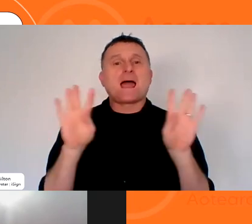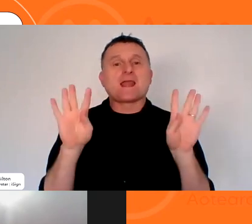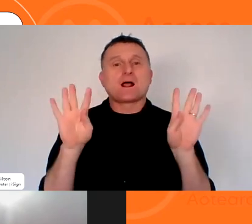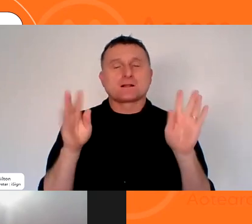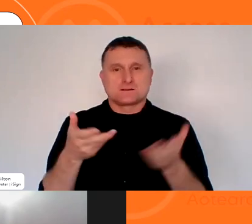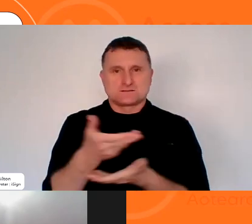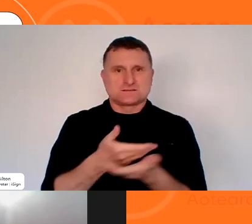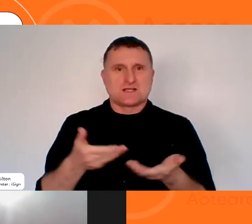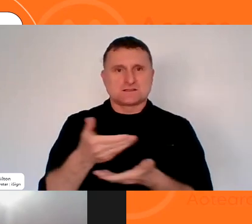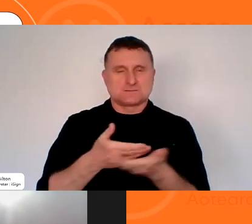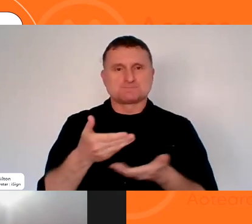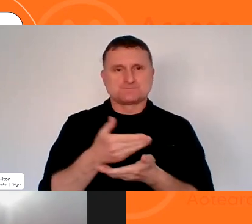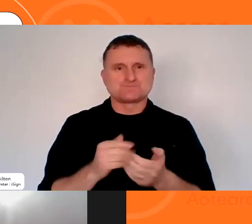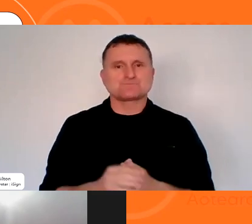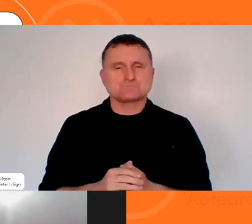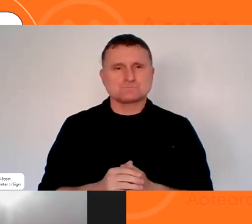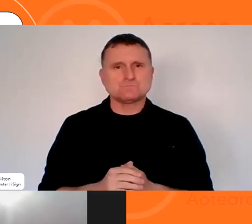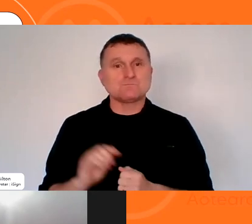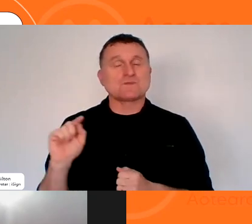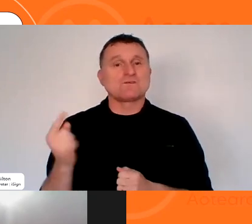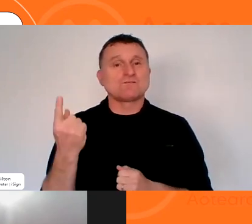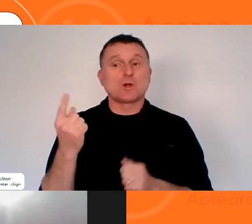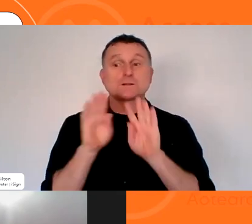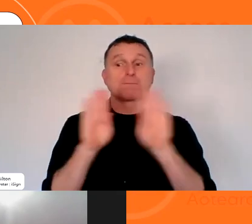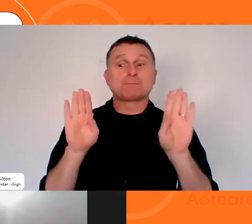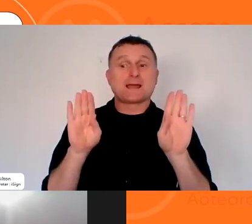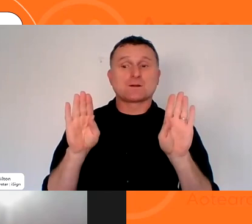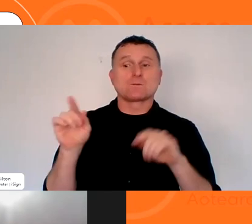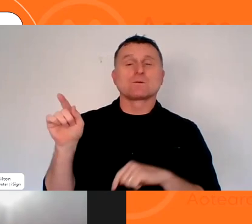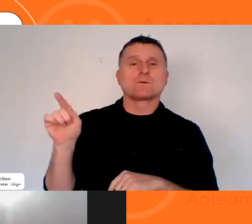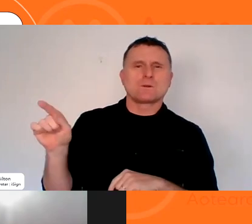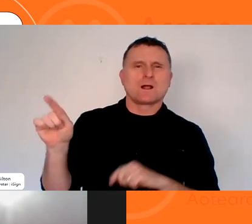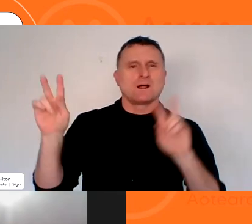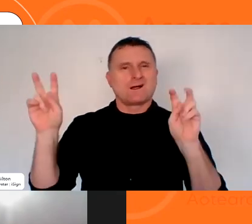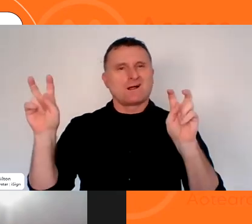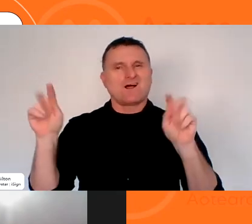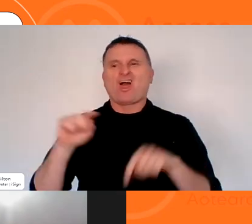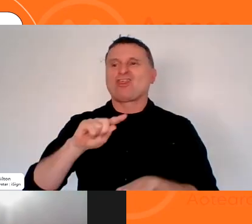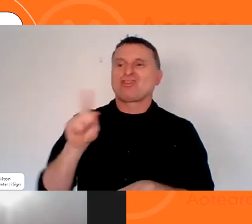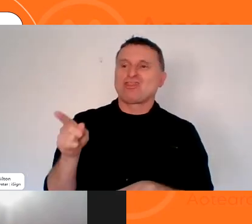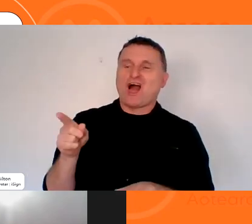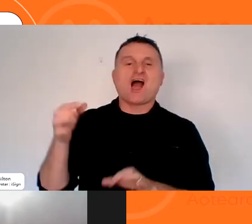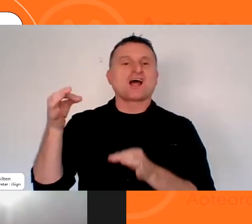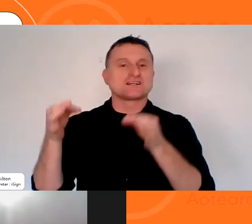and our first panel is around the deciders, the influence of policy